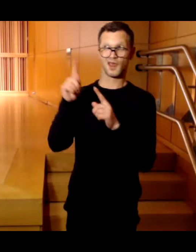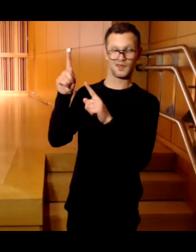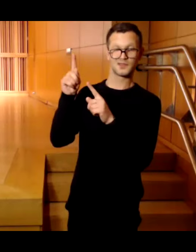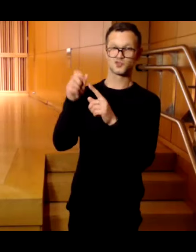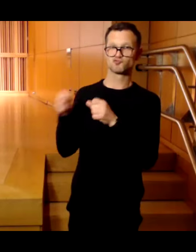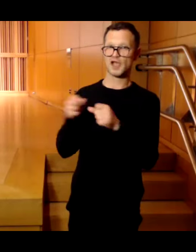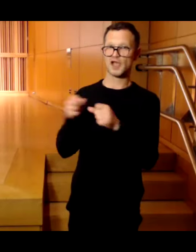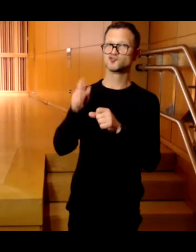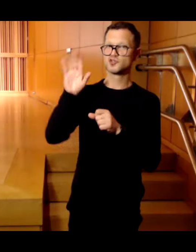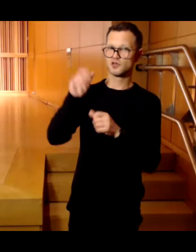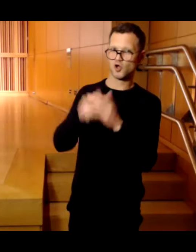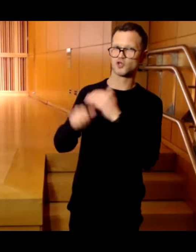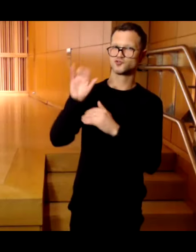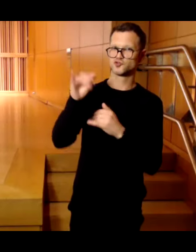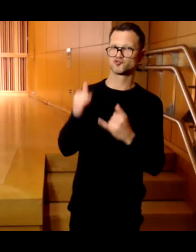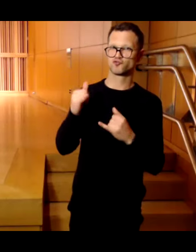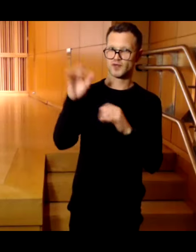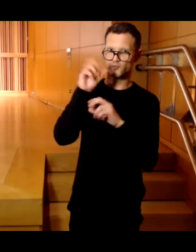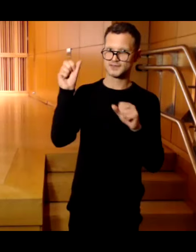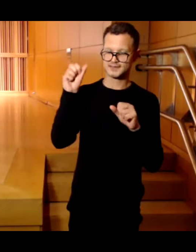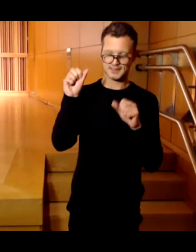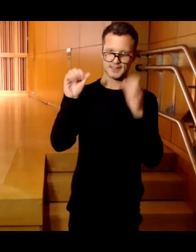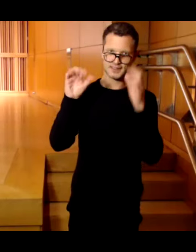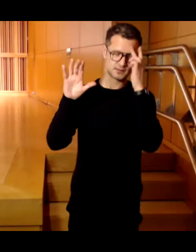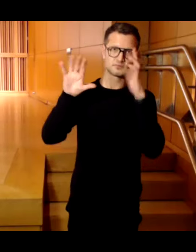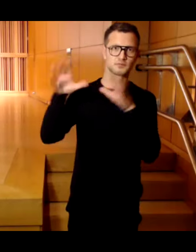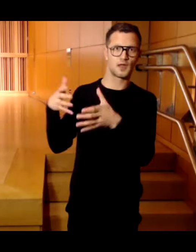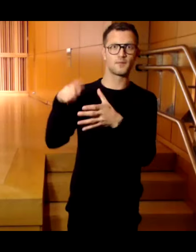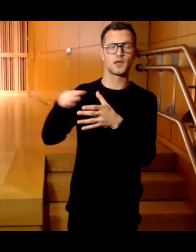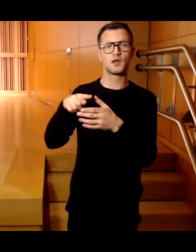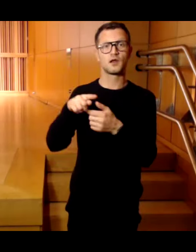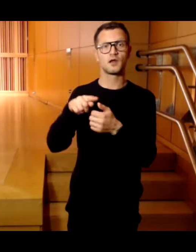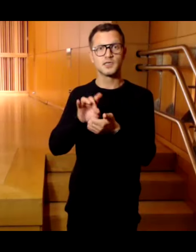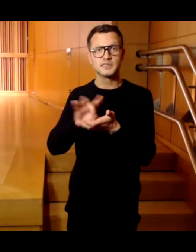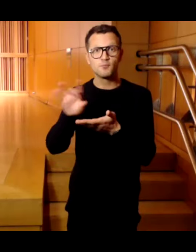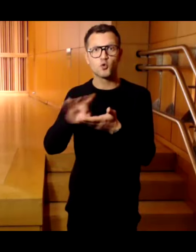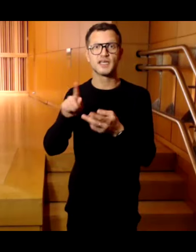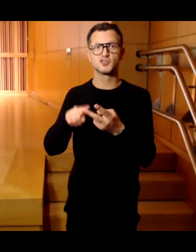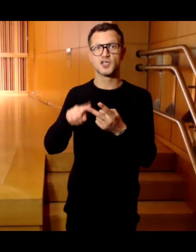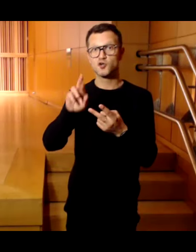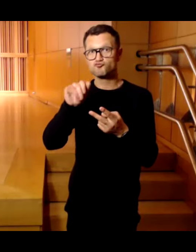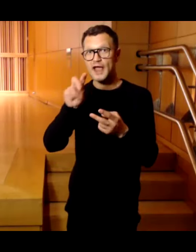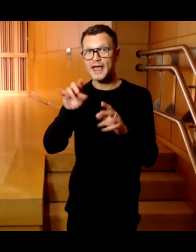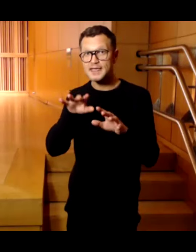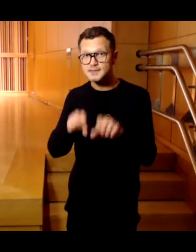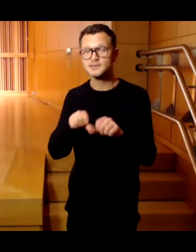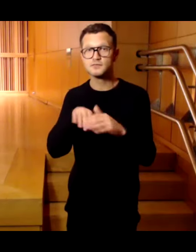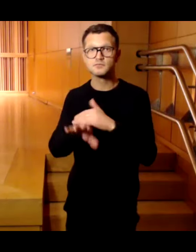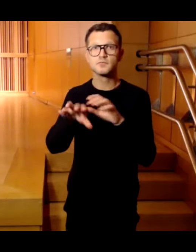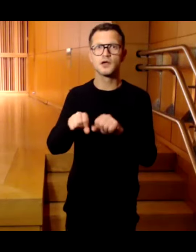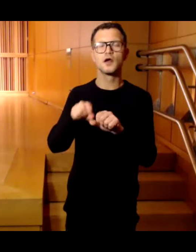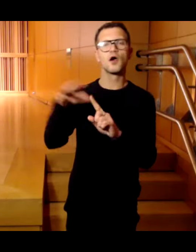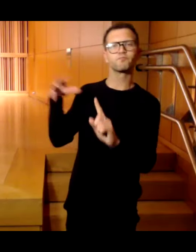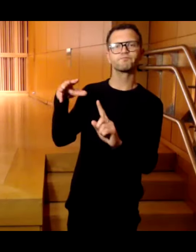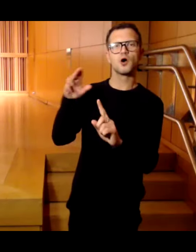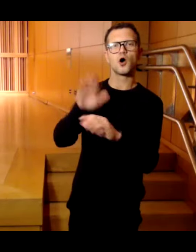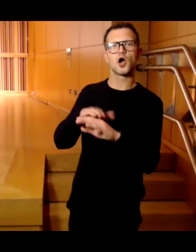Again, the deportations, the raids. And the ungainly deployment of National Guard troops are televised for a reason.